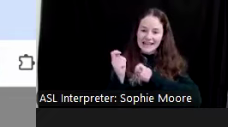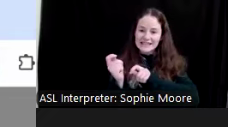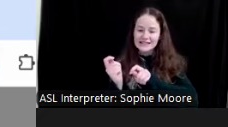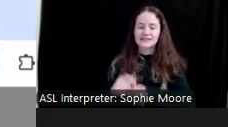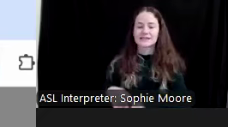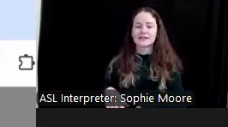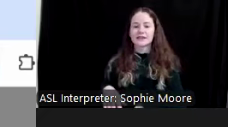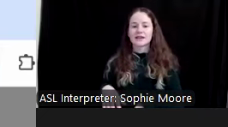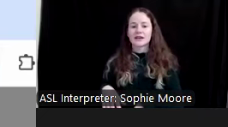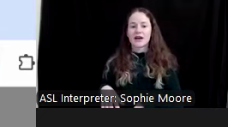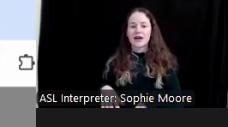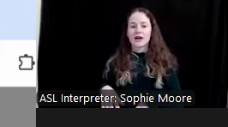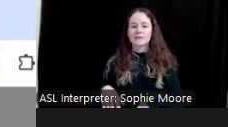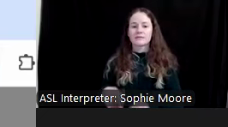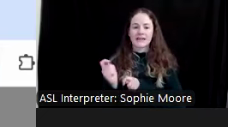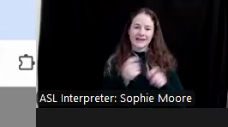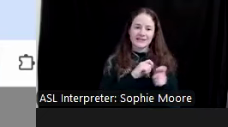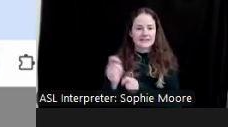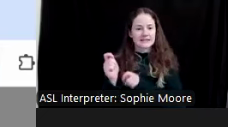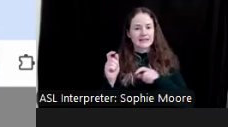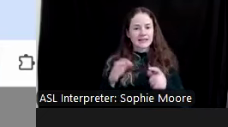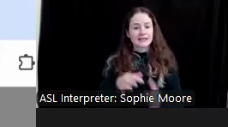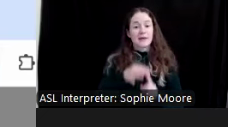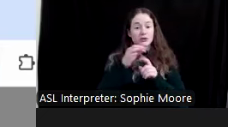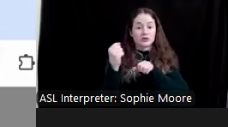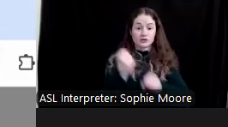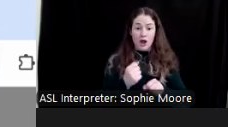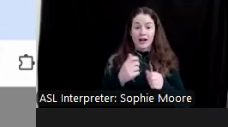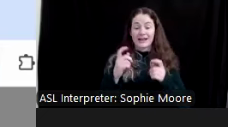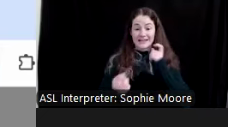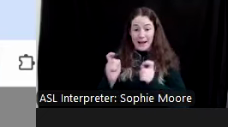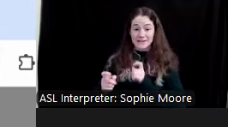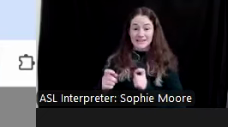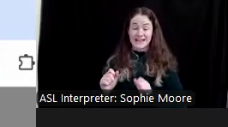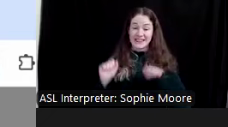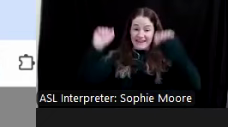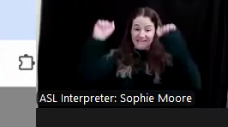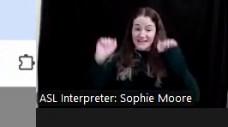dance, central Kentucky writing for the hope, and then senior fitness classes. And there are more specific things that